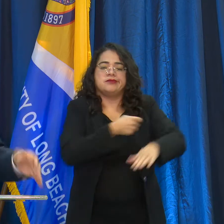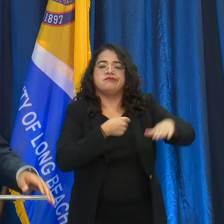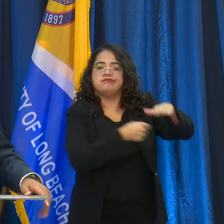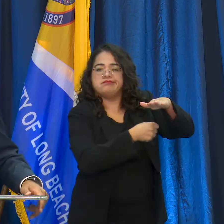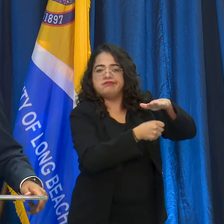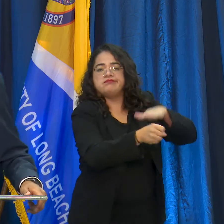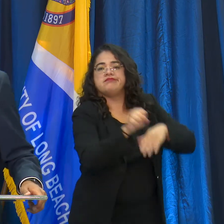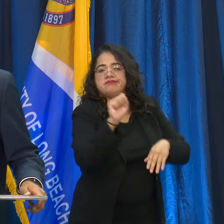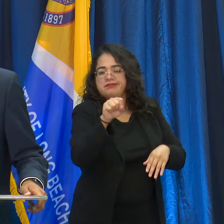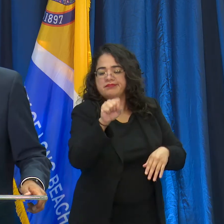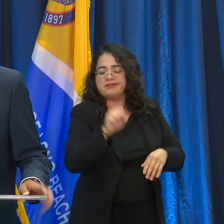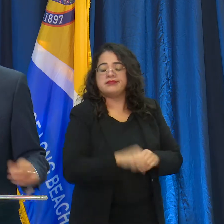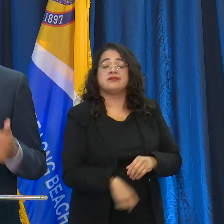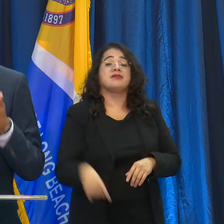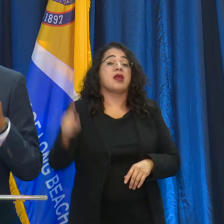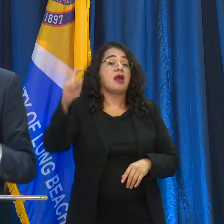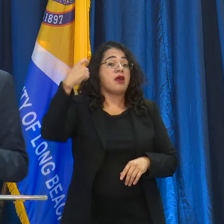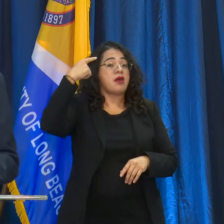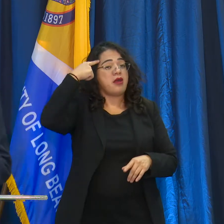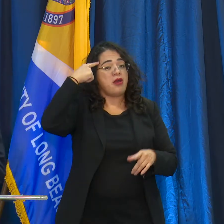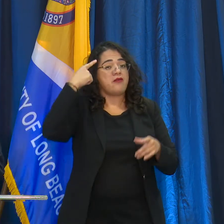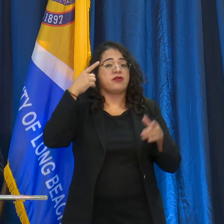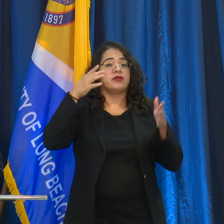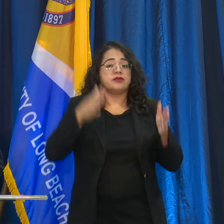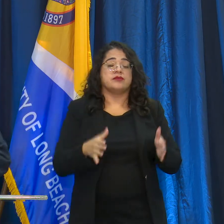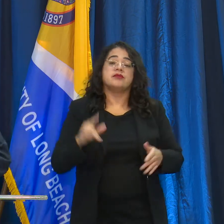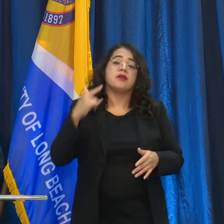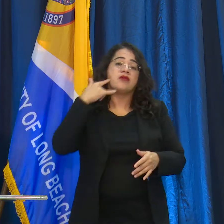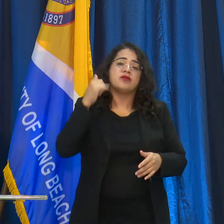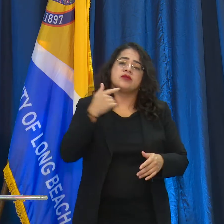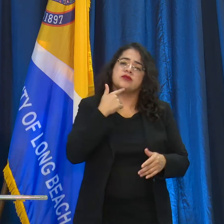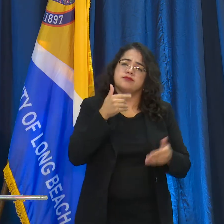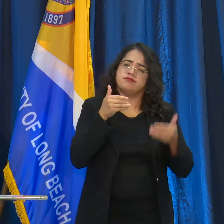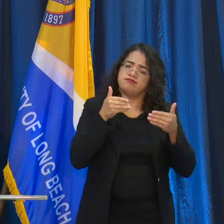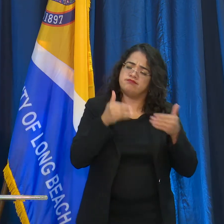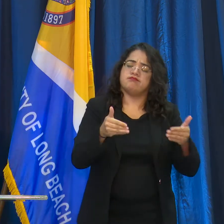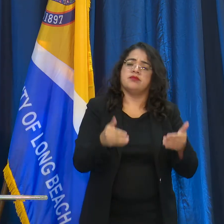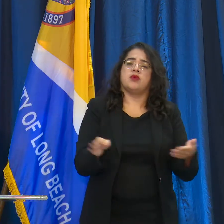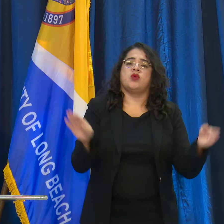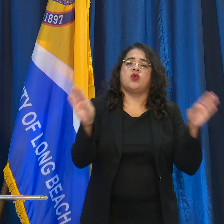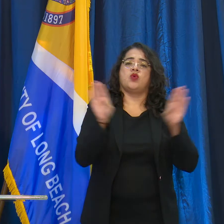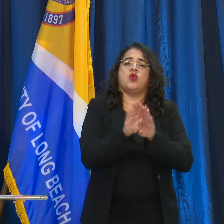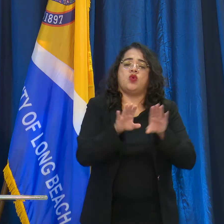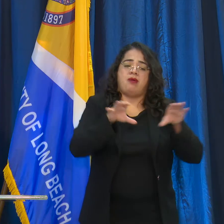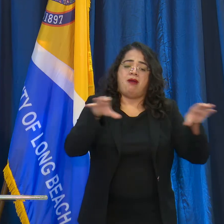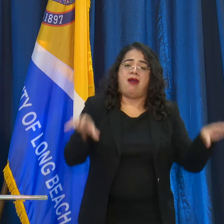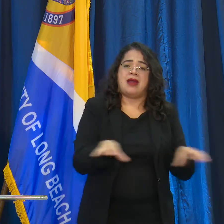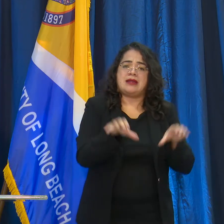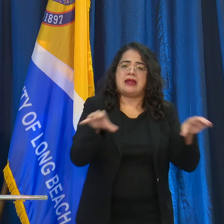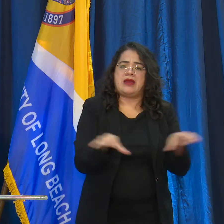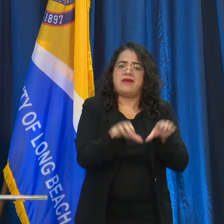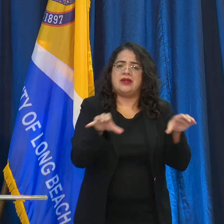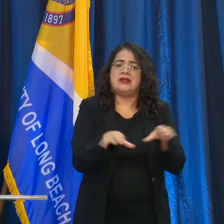California? He first closed of course many types of activities that were already closed in Long Beach.